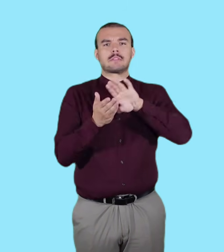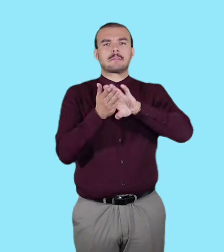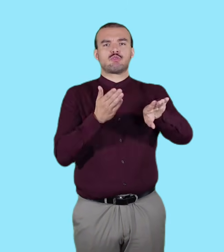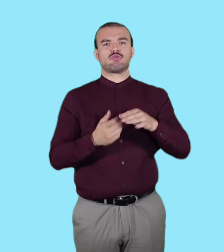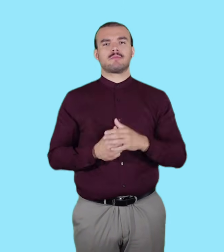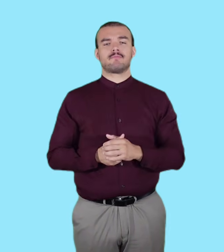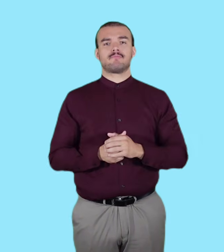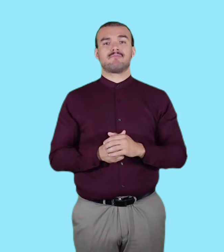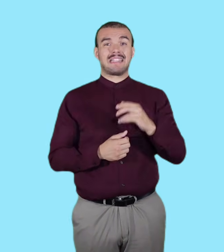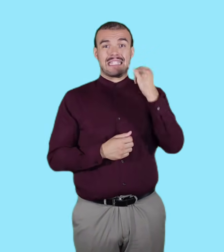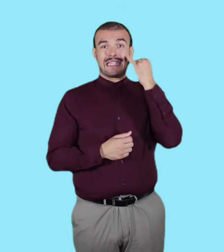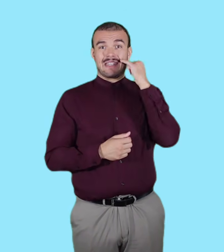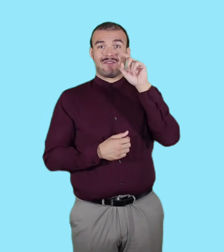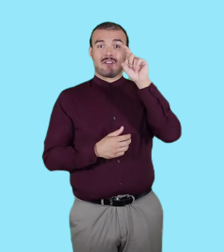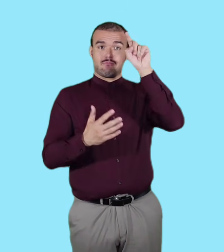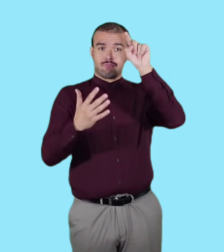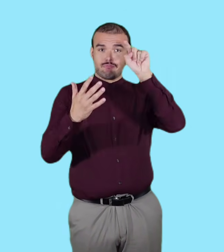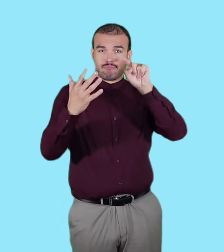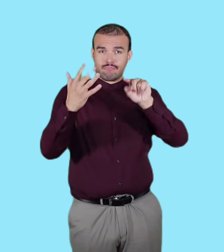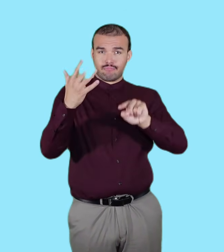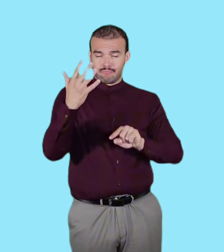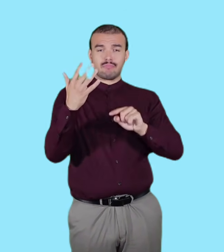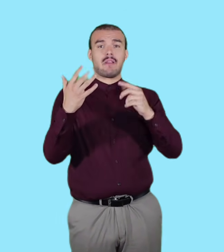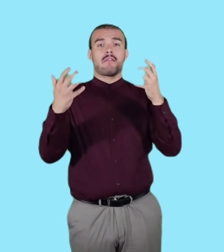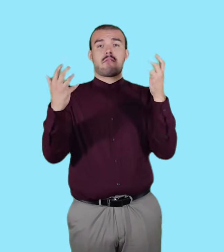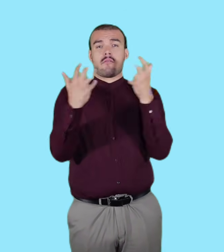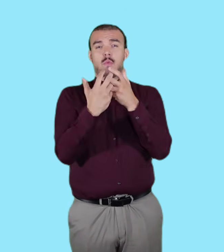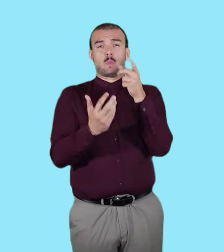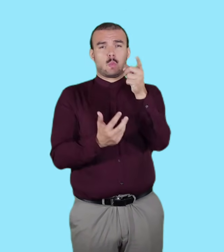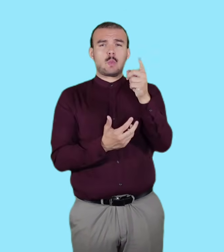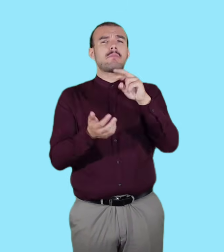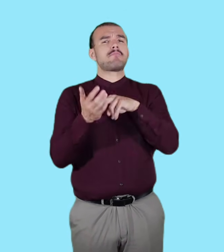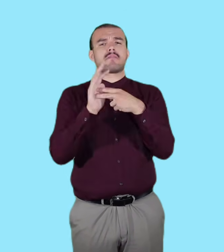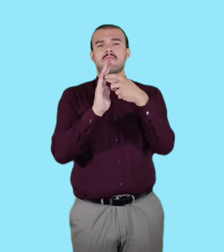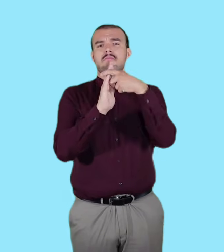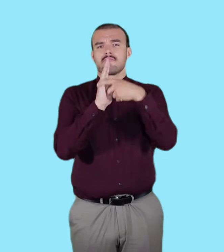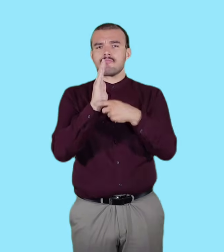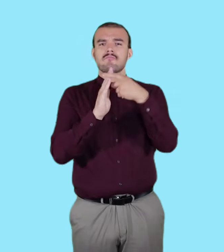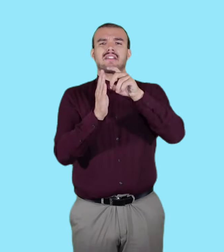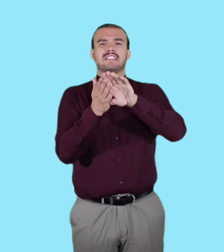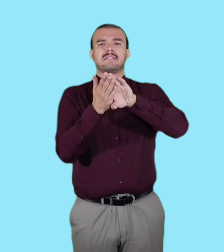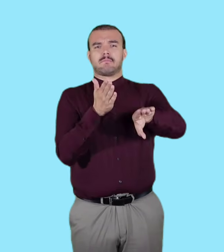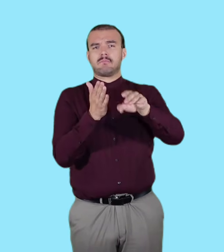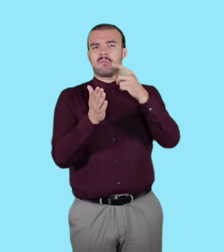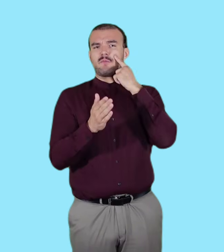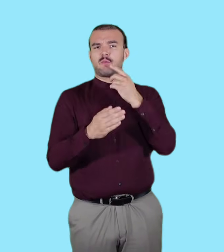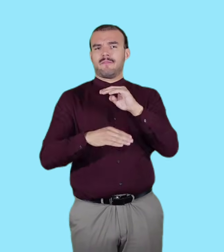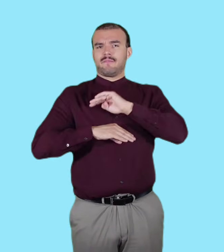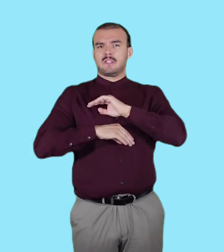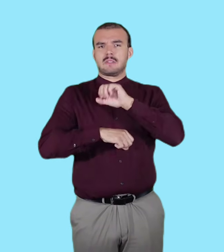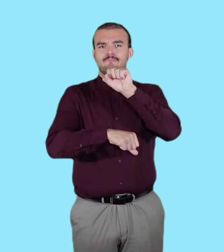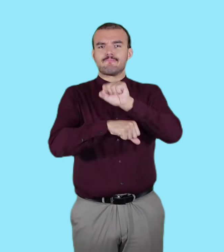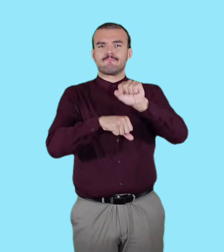If any of these categories apply to you, you should be automatically exempt from fulfilling work requirements.